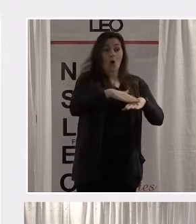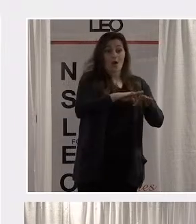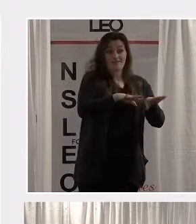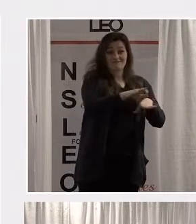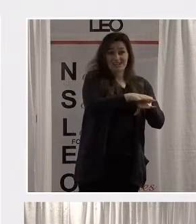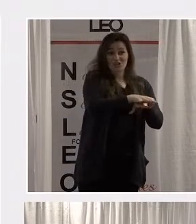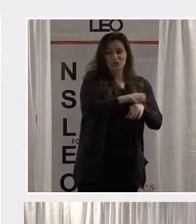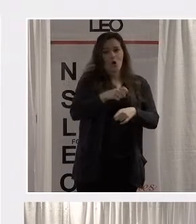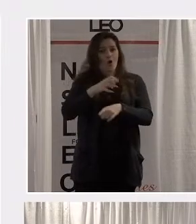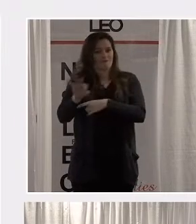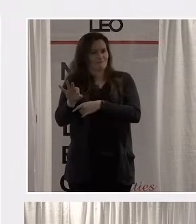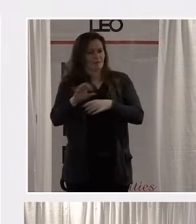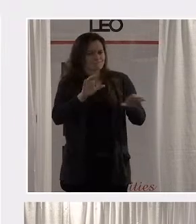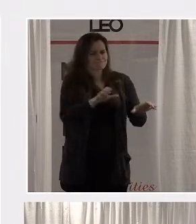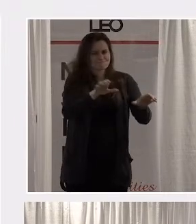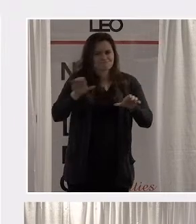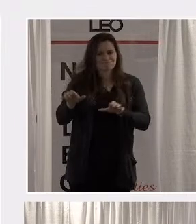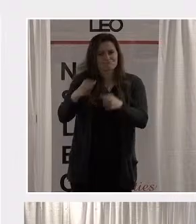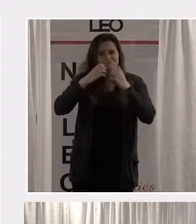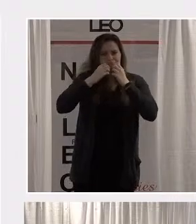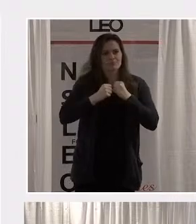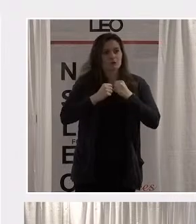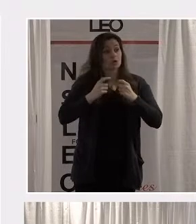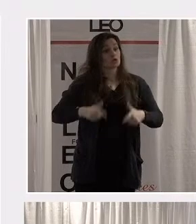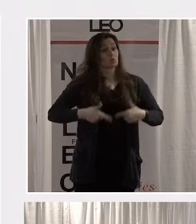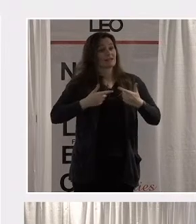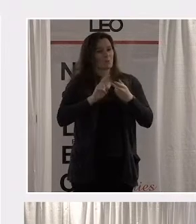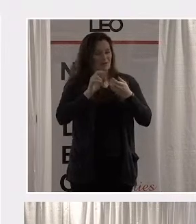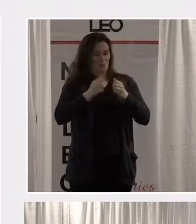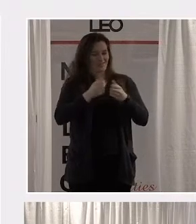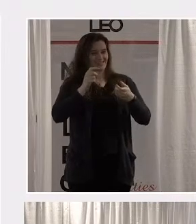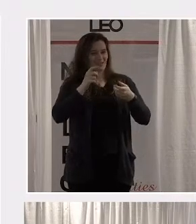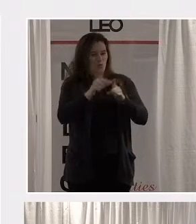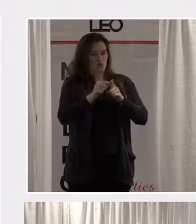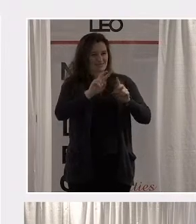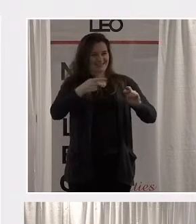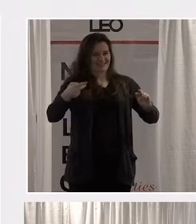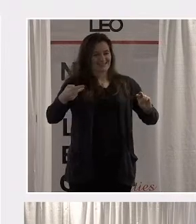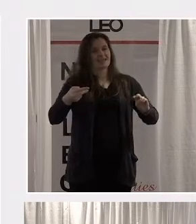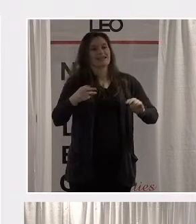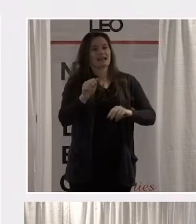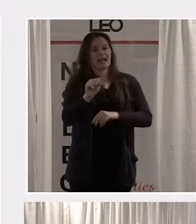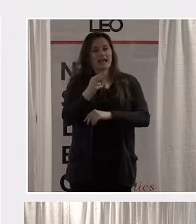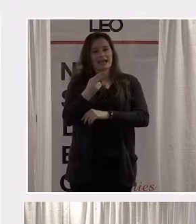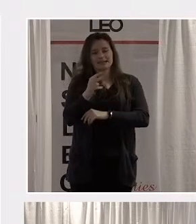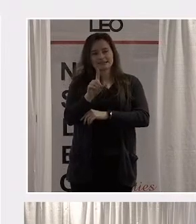LIVING WITH DYSLEXIA AND ADHD SHE HAS LEARNED TO EMBRACE HER LEARNING DIFFERENCES